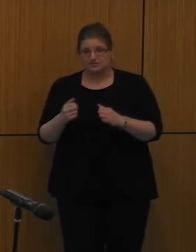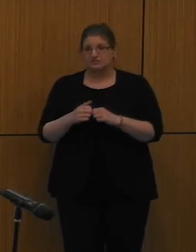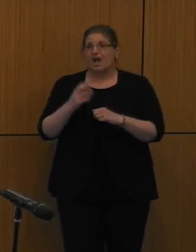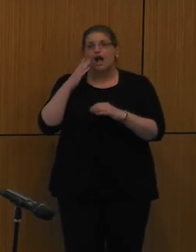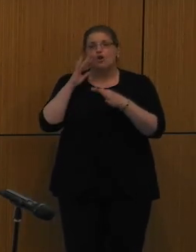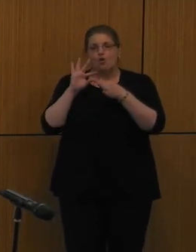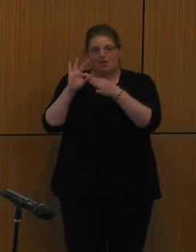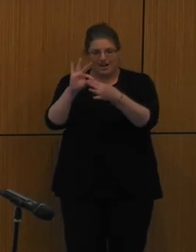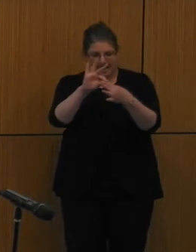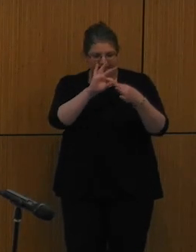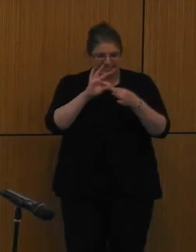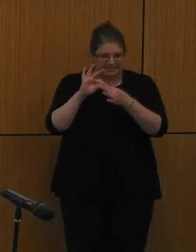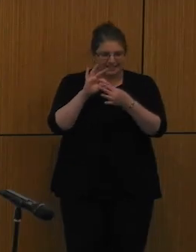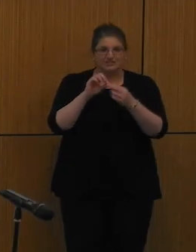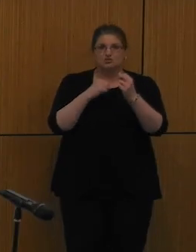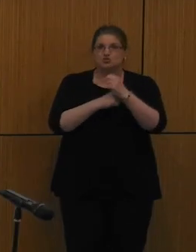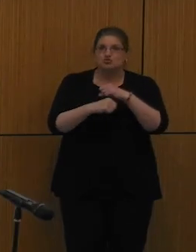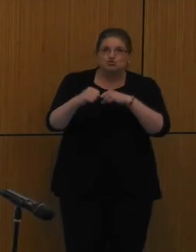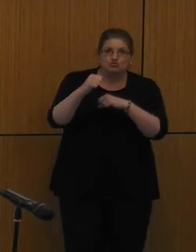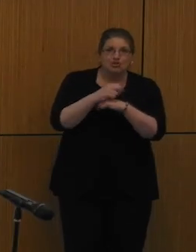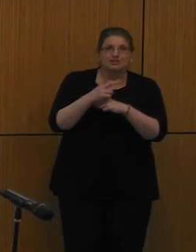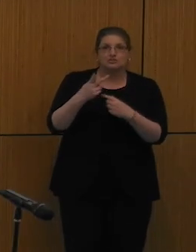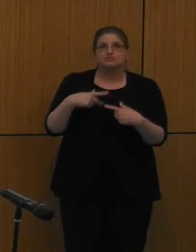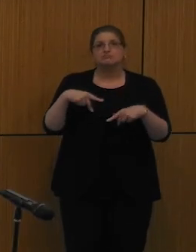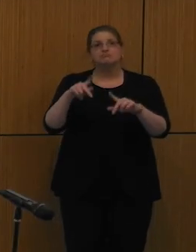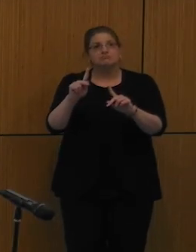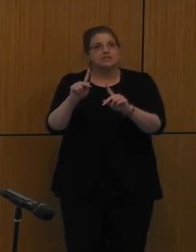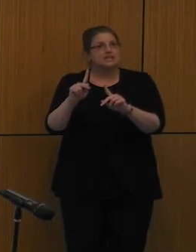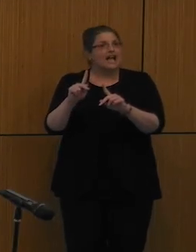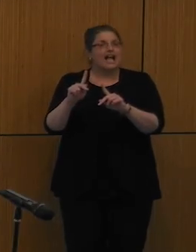So these are structures that allow them to place all their enzymes that are able